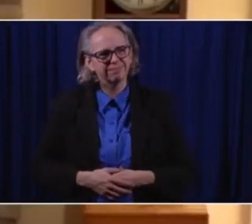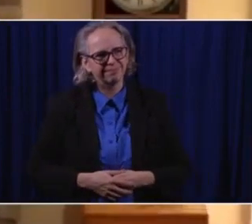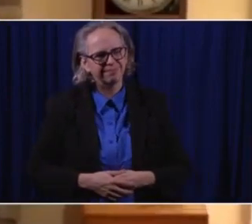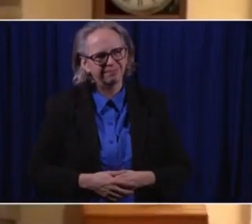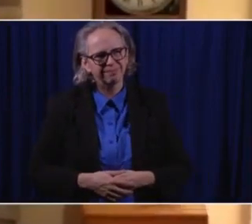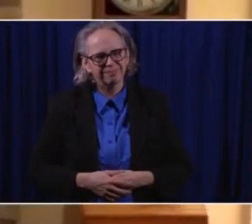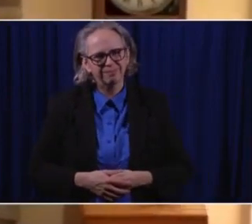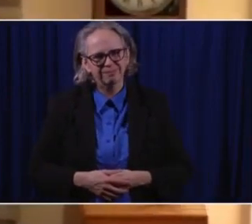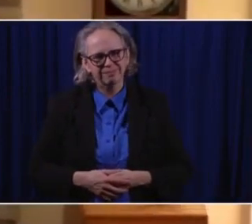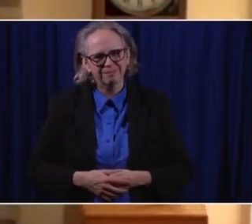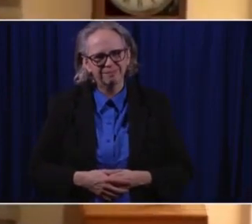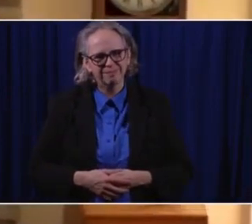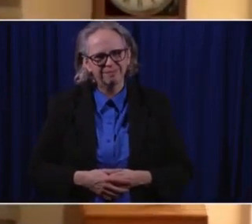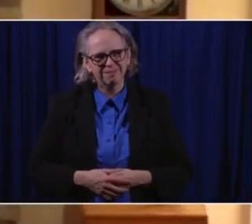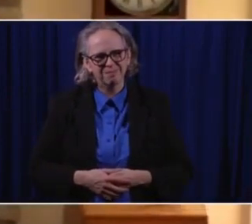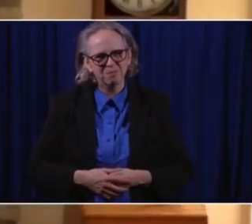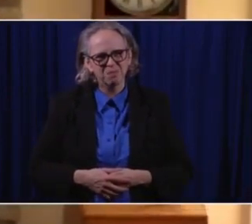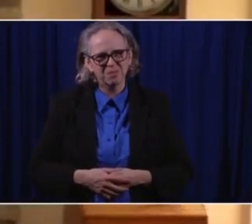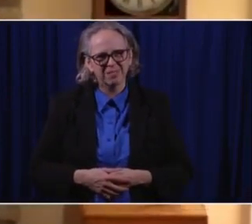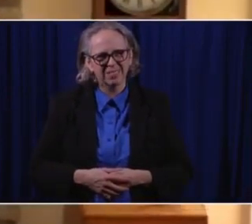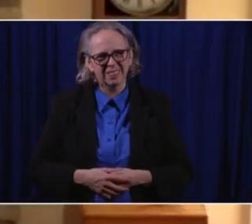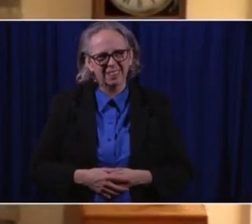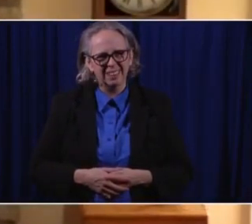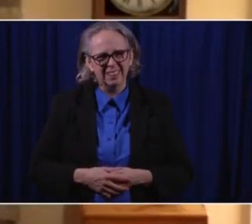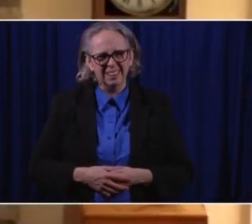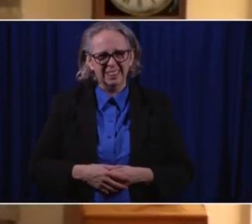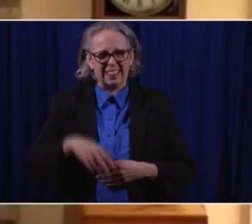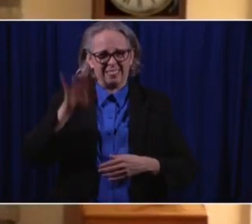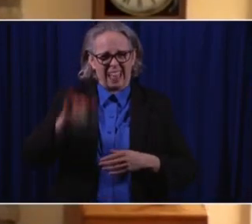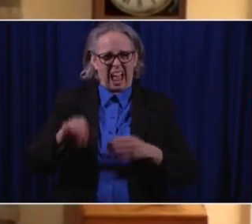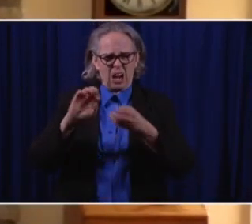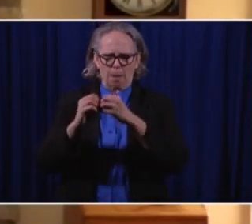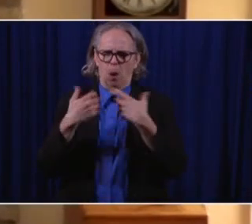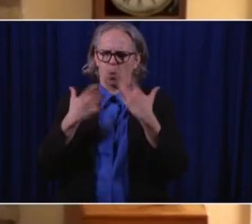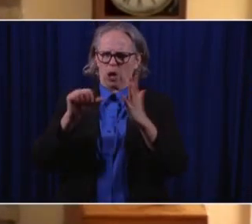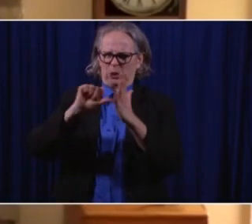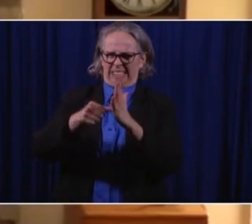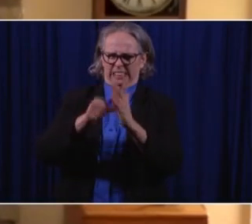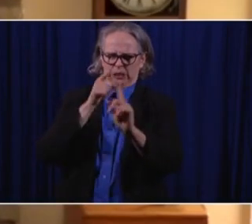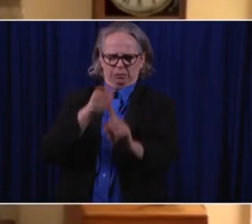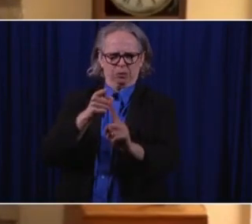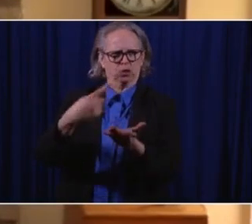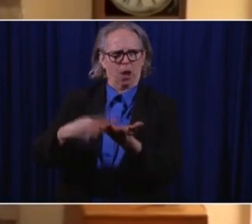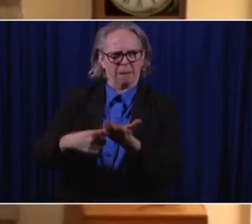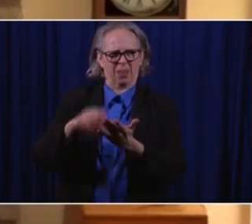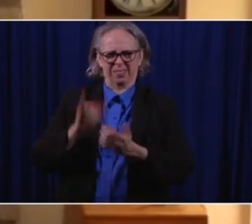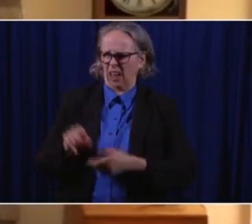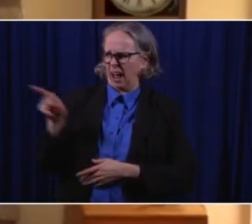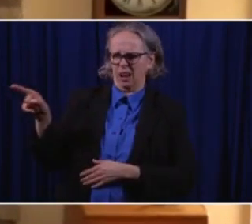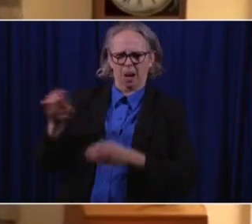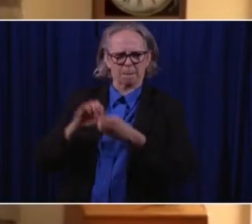hope in into January so we're we're very very excited about that. So let's go Eric let's go to our dad of slides and we'll